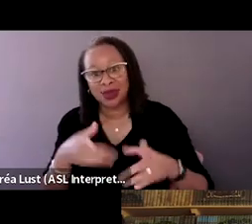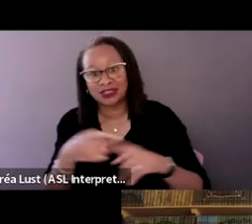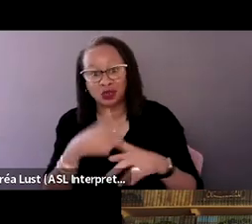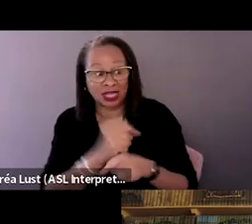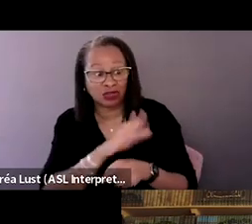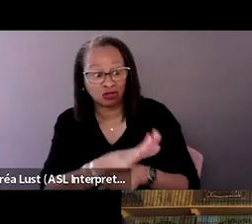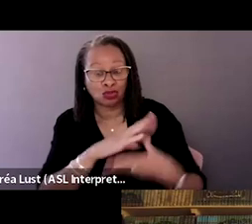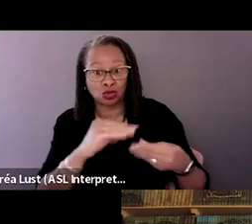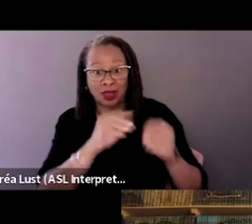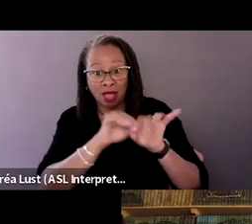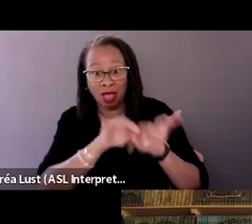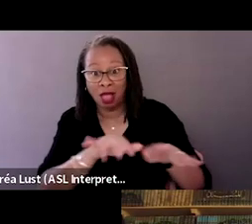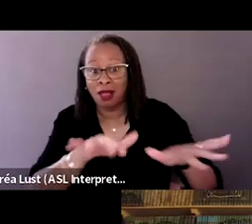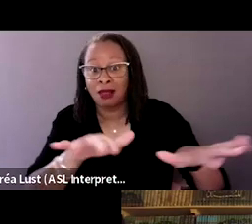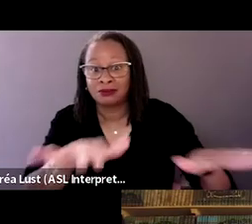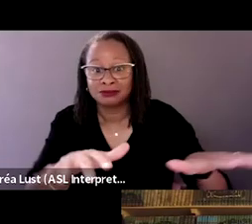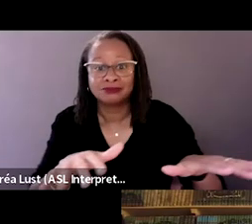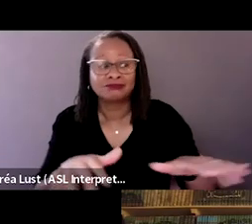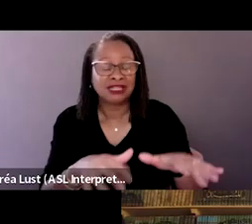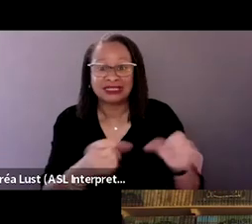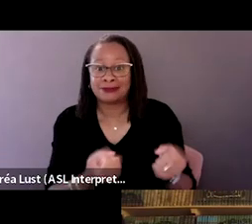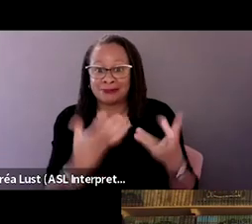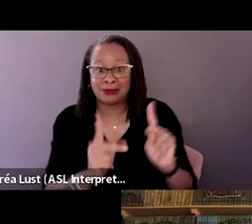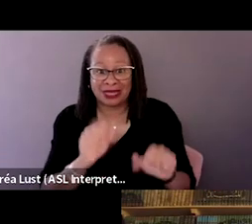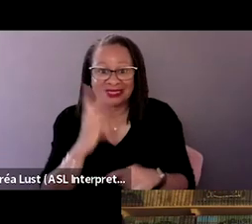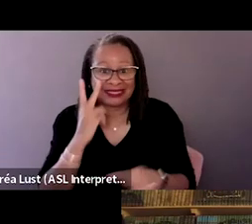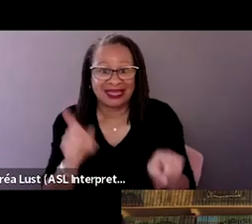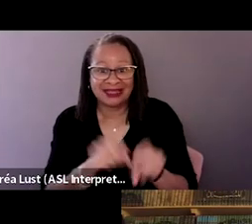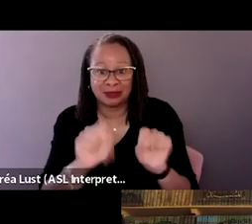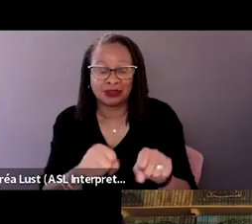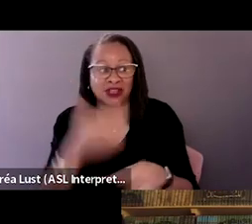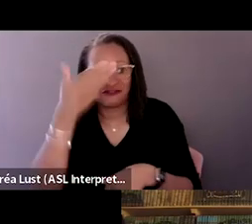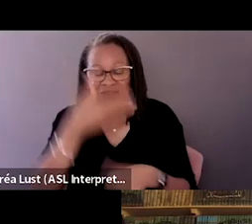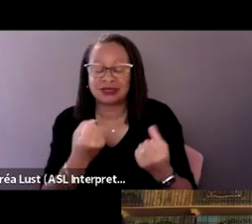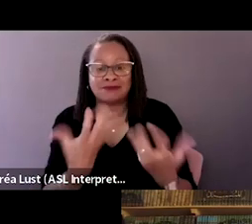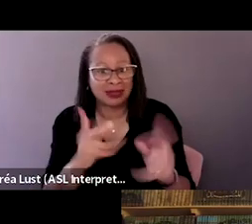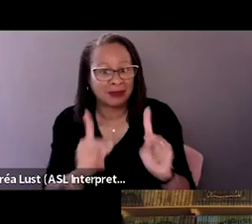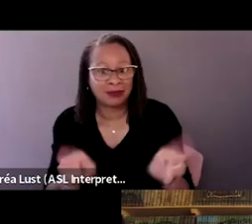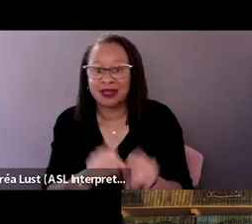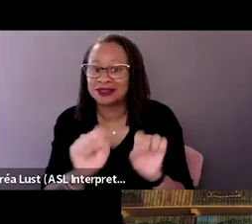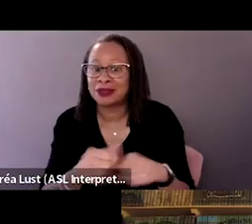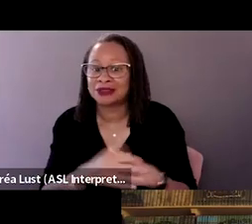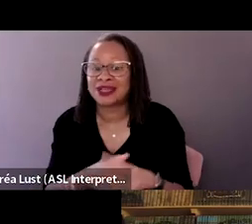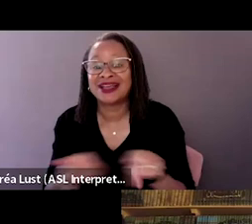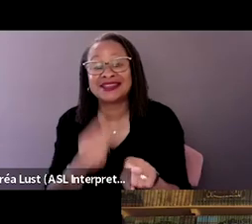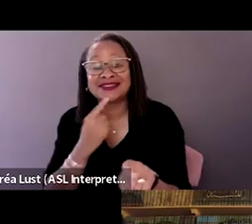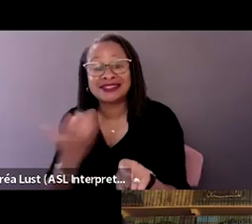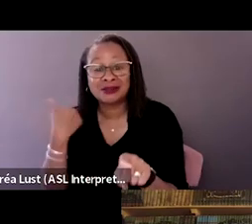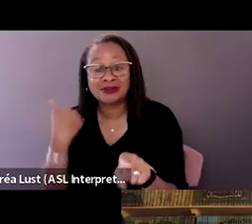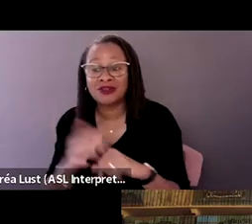into as many homes as possible in front of as many eyeballs as possible. Like I've said to you before, the clues in the title broadcaster,